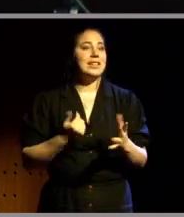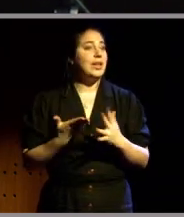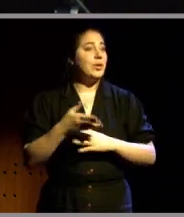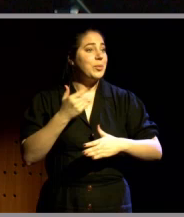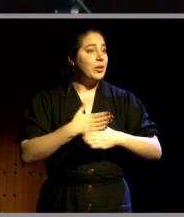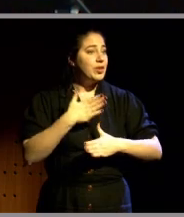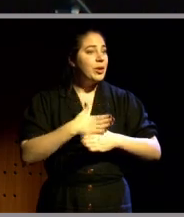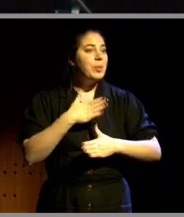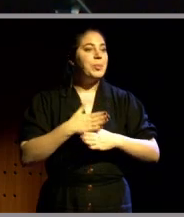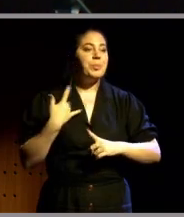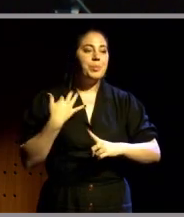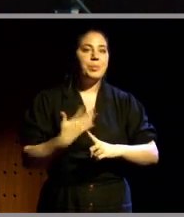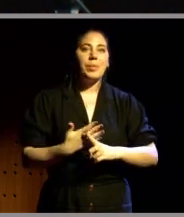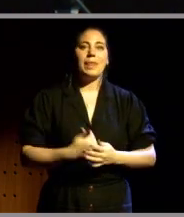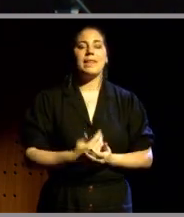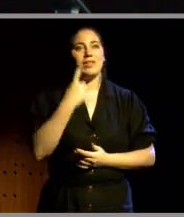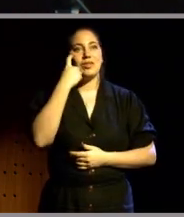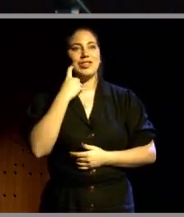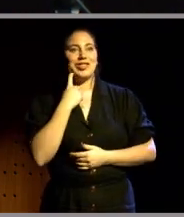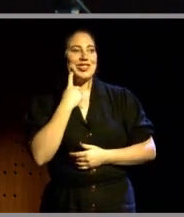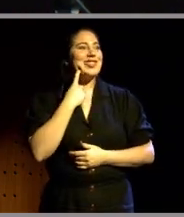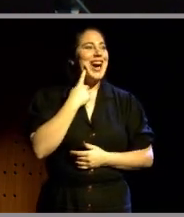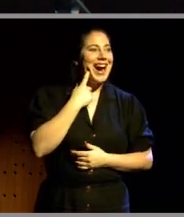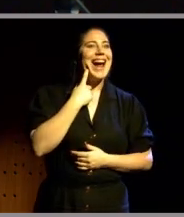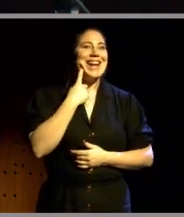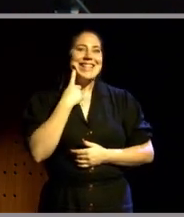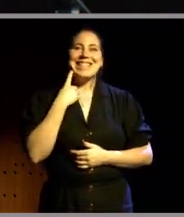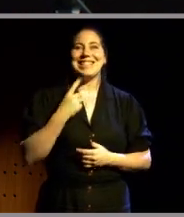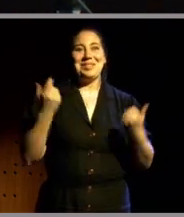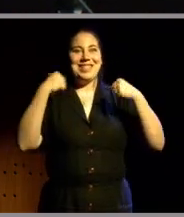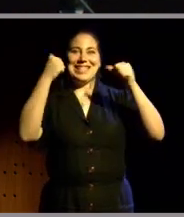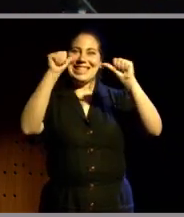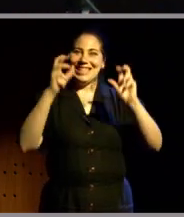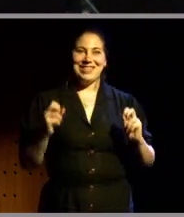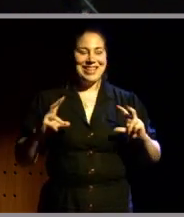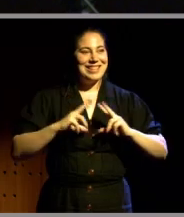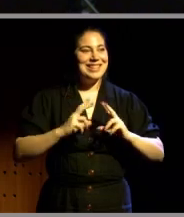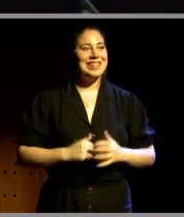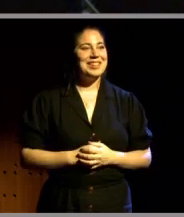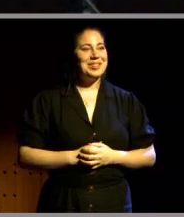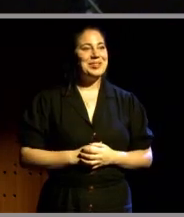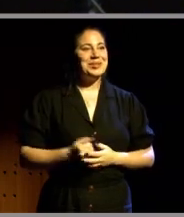trying to make it down here. But, yeah. So I would like to acknowledge